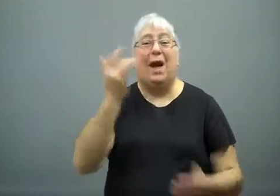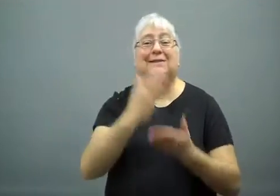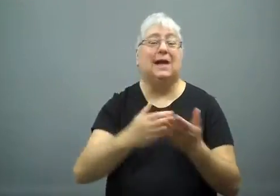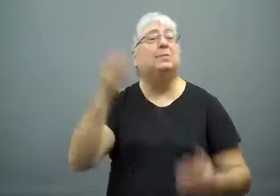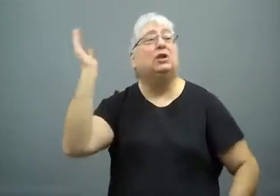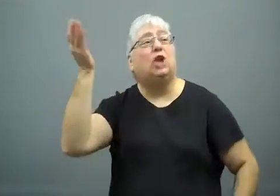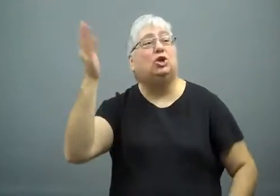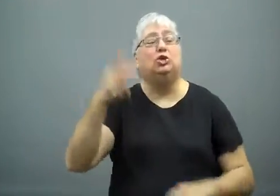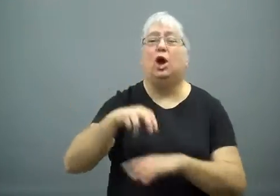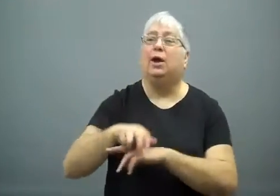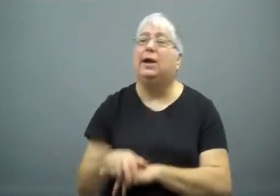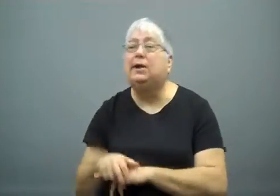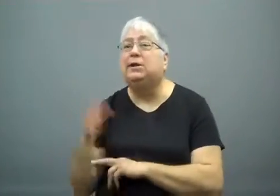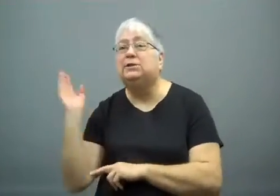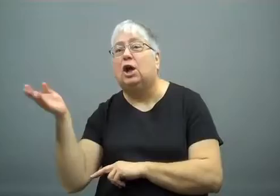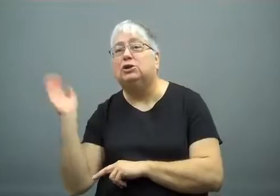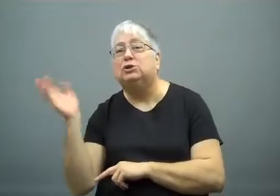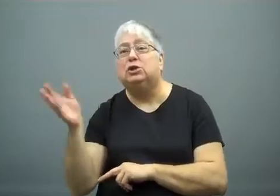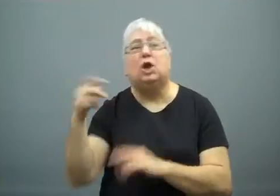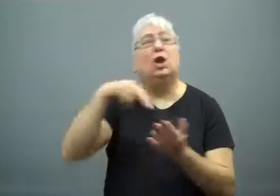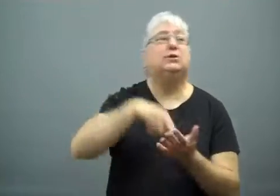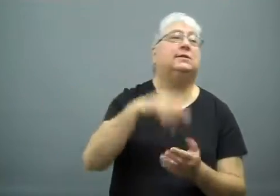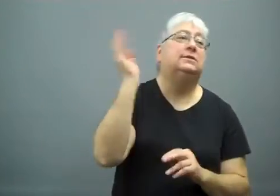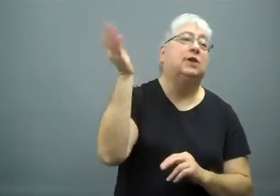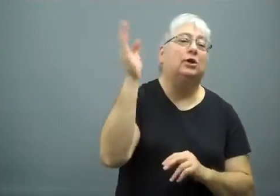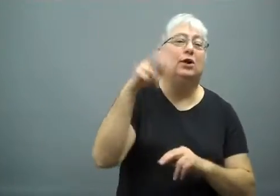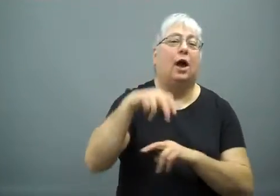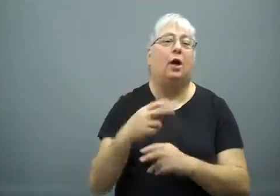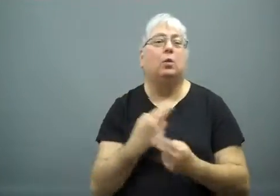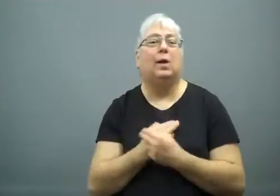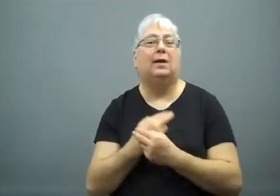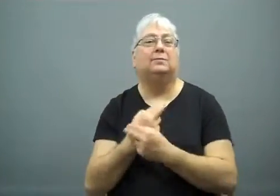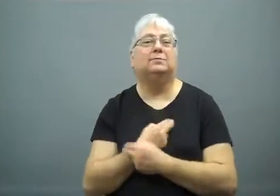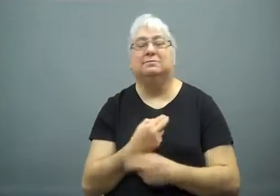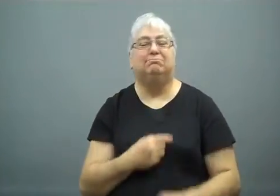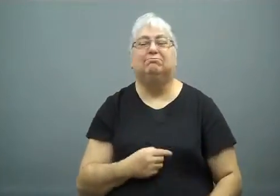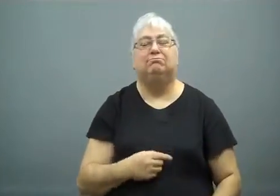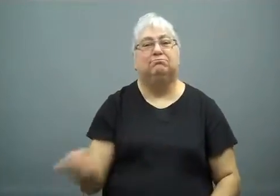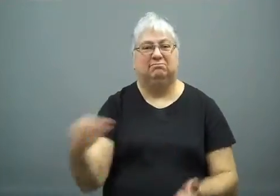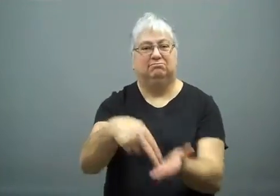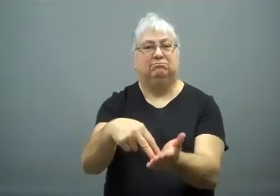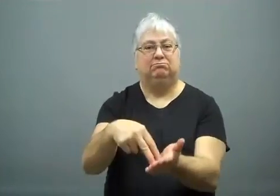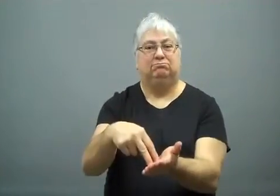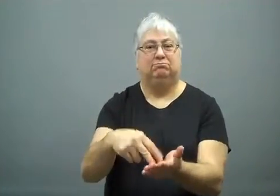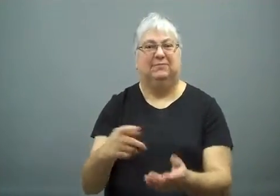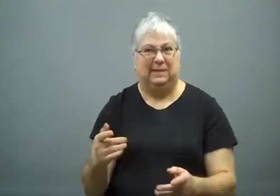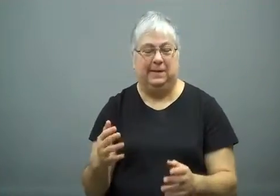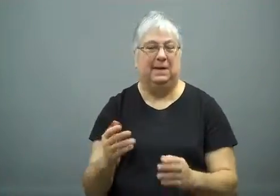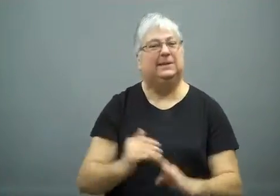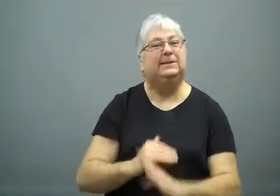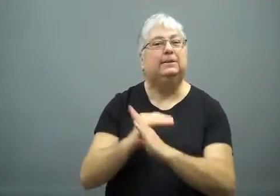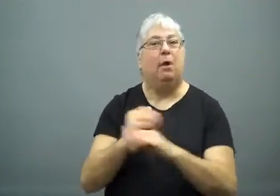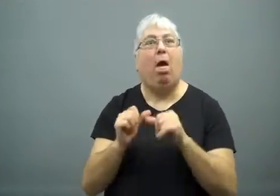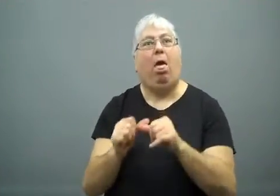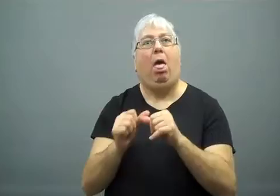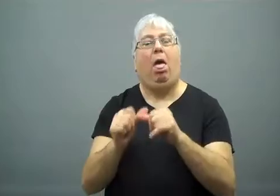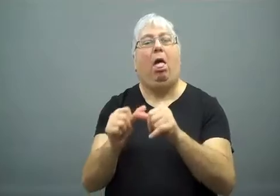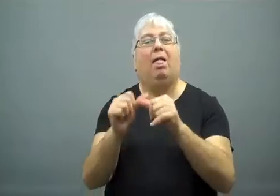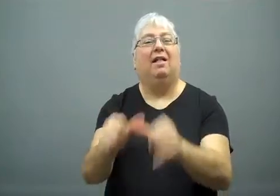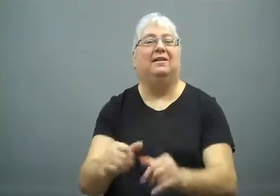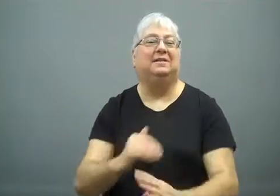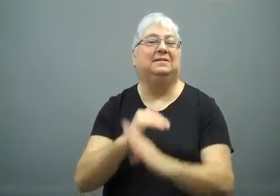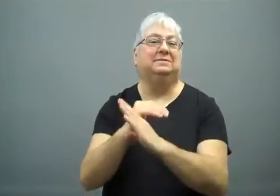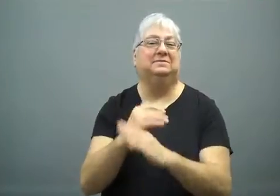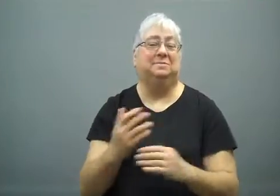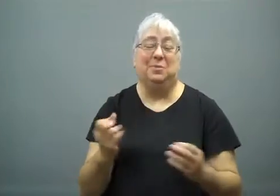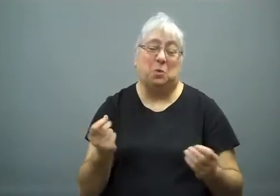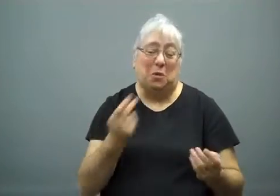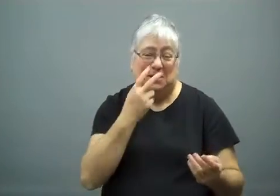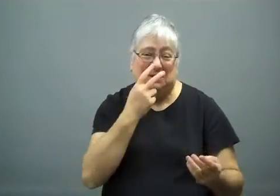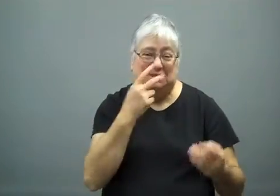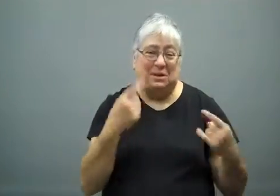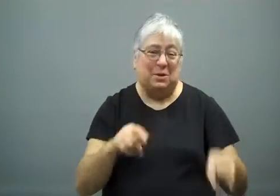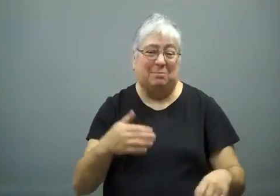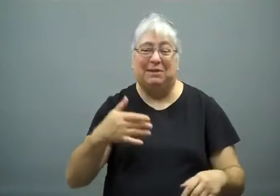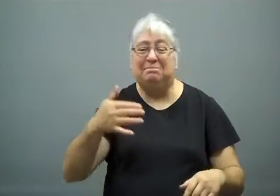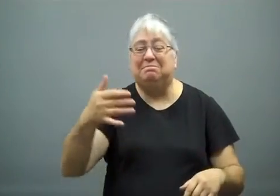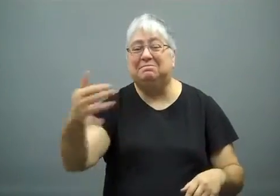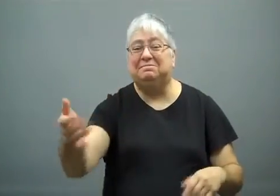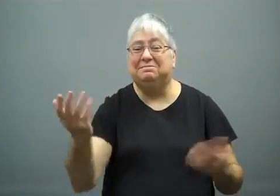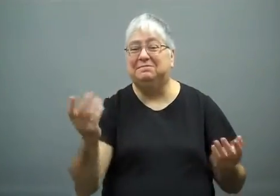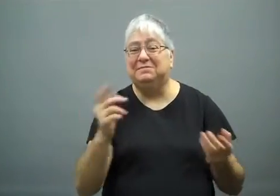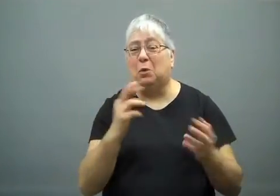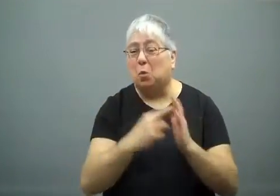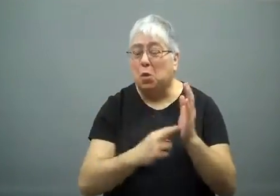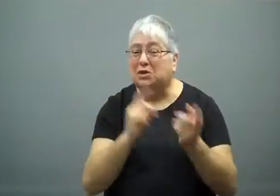Currently, they can stand and sit, giving themselves a breather.